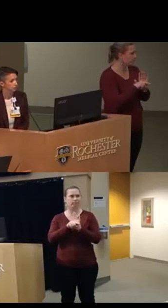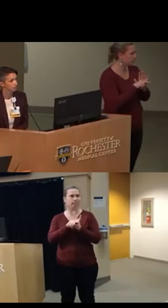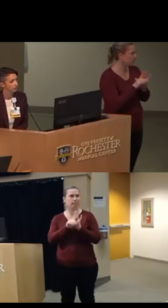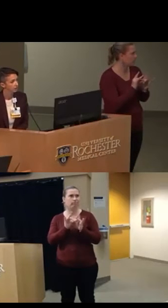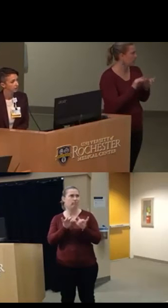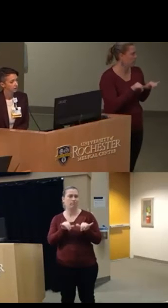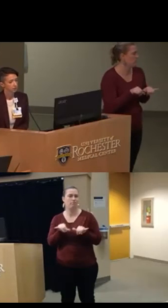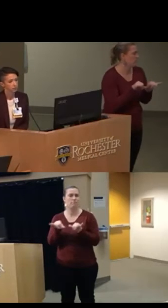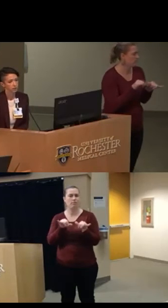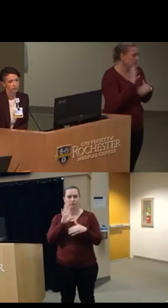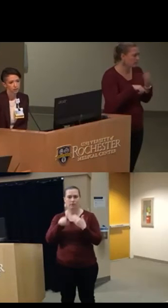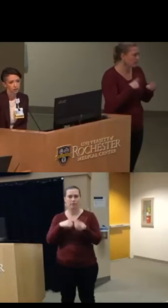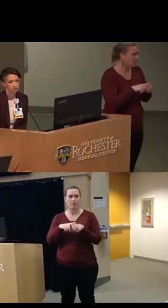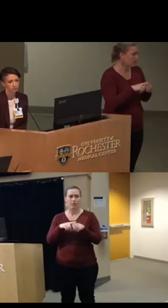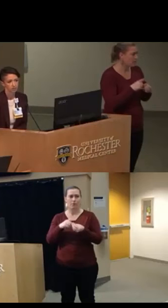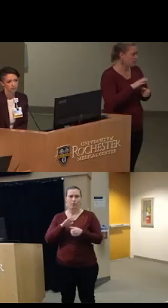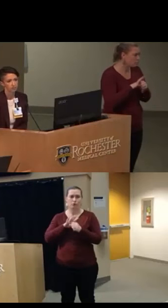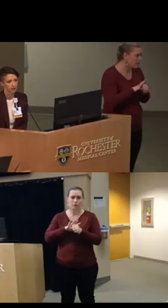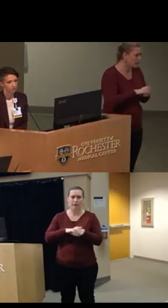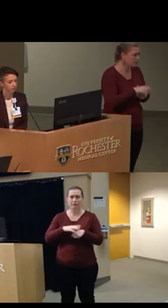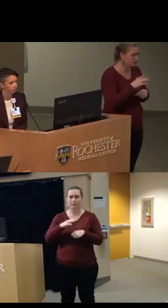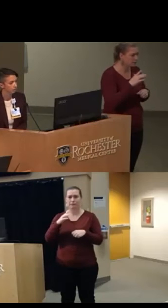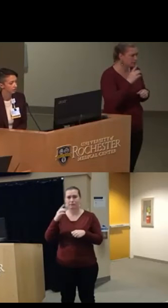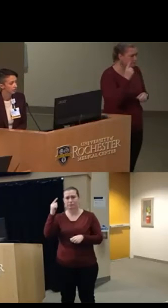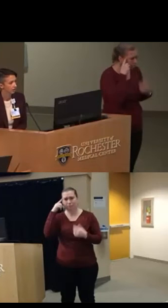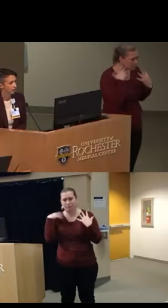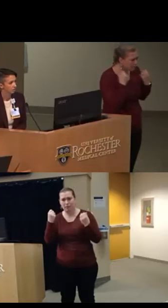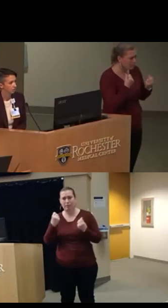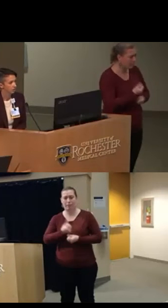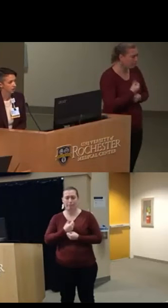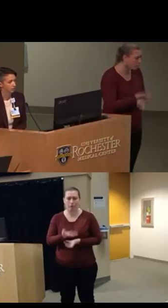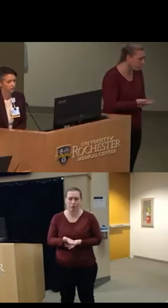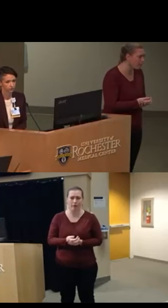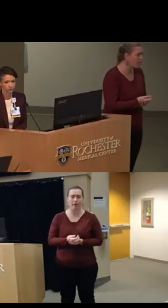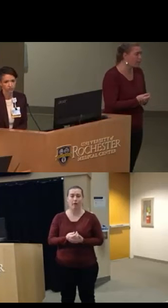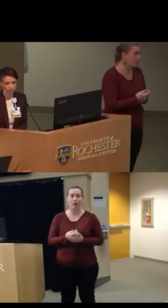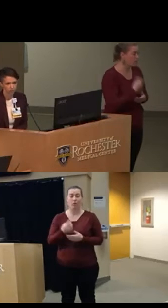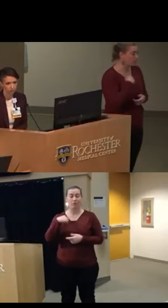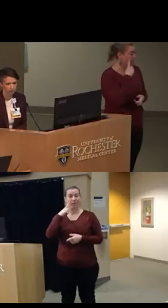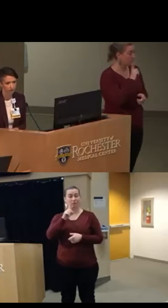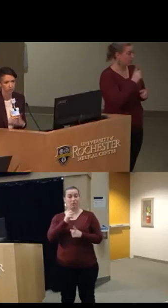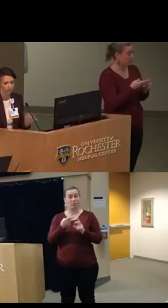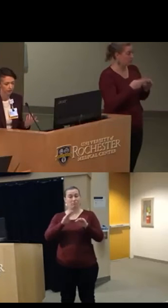reducing probably one good byproduct of Co that we're talking about this more frequently with less